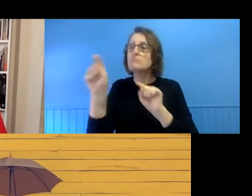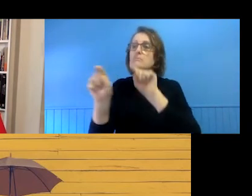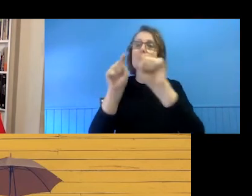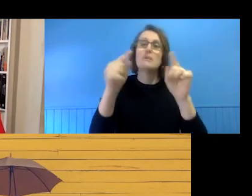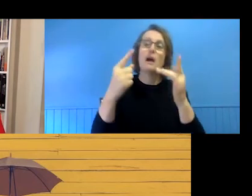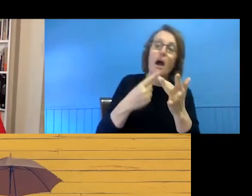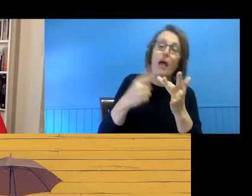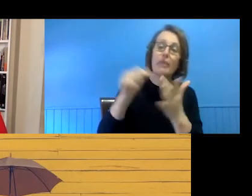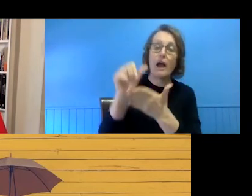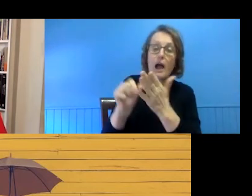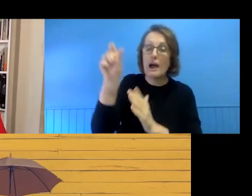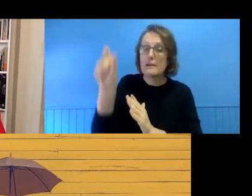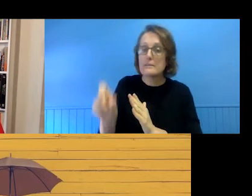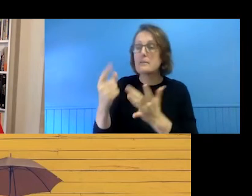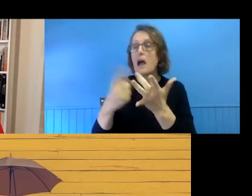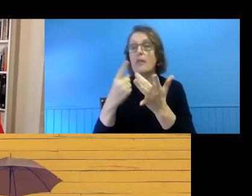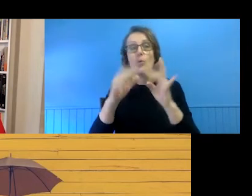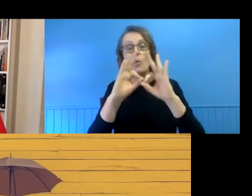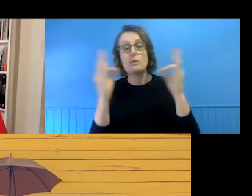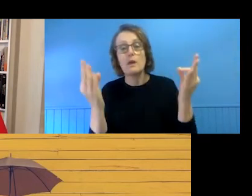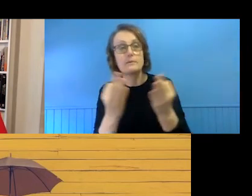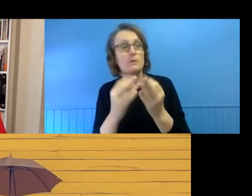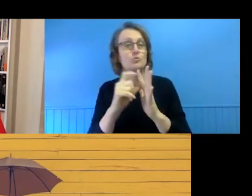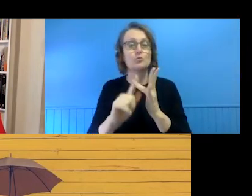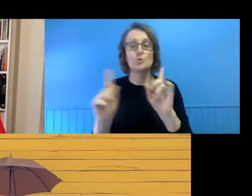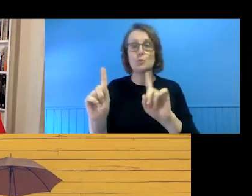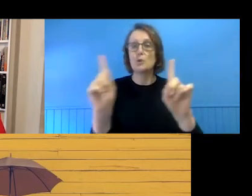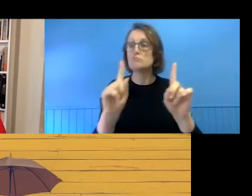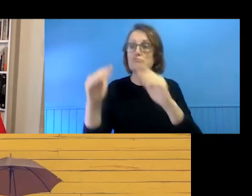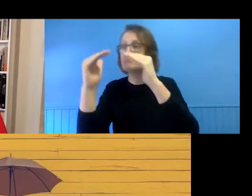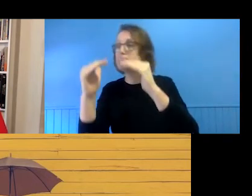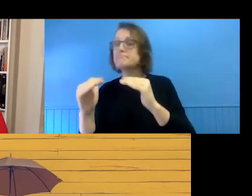managed during this crisis? Go on a scavenger hunt for